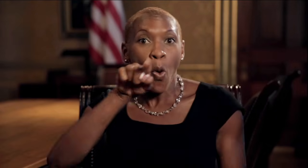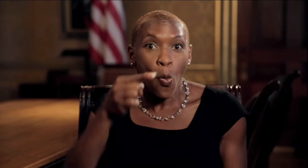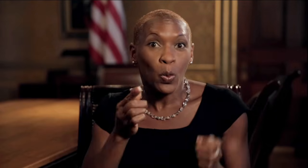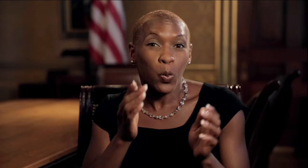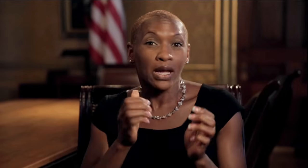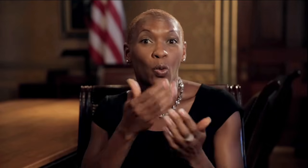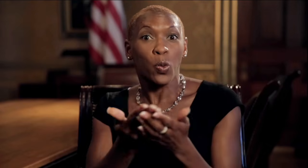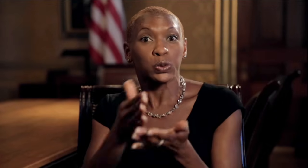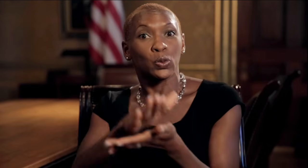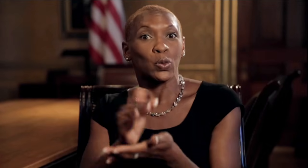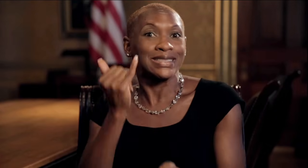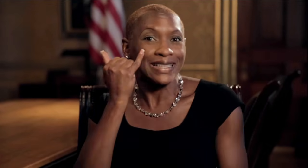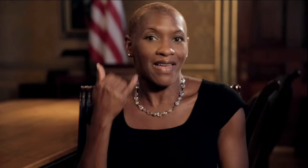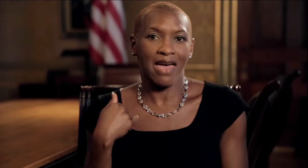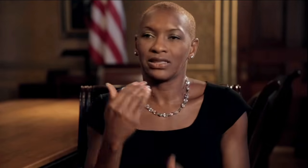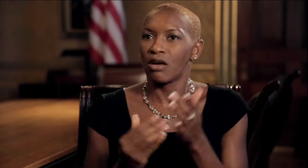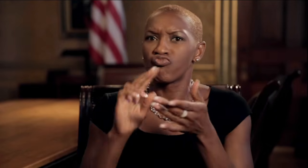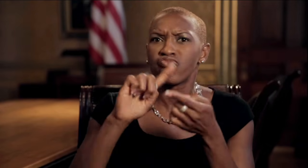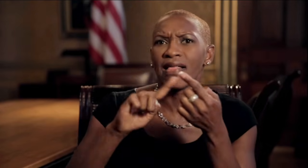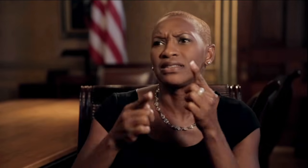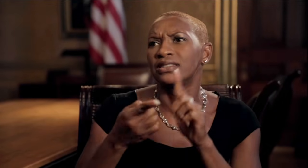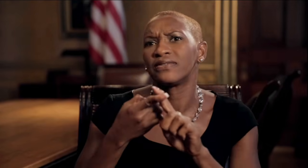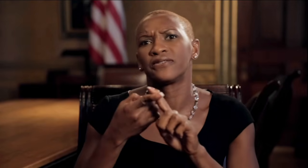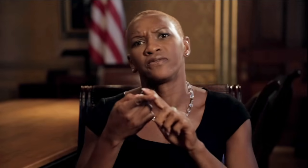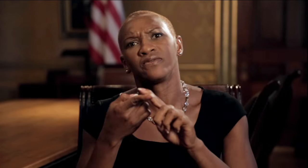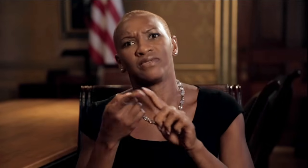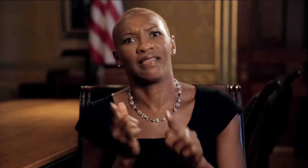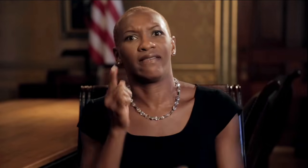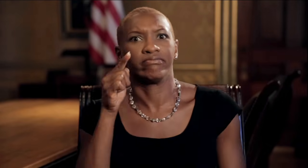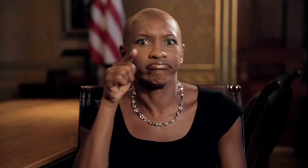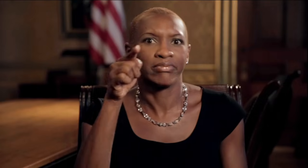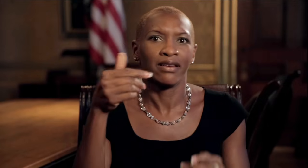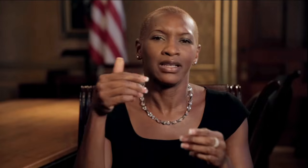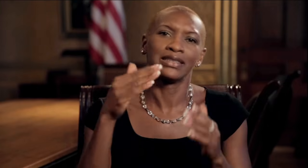the only way for that person to go to school was if he or she had a relative that lived